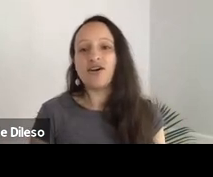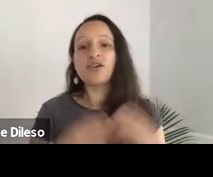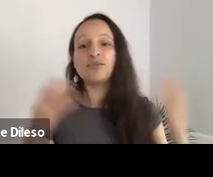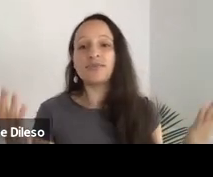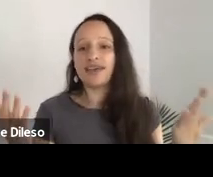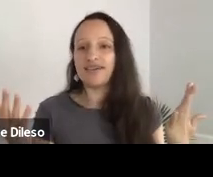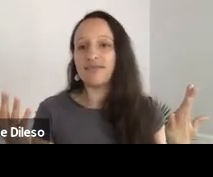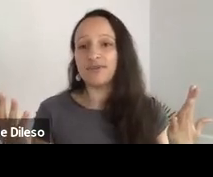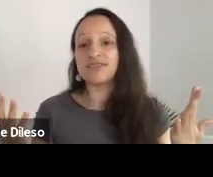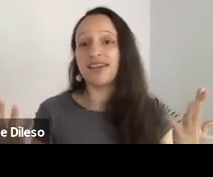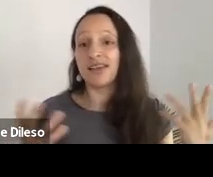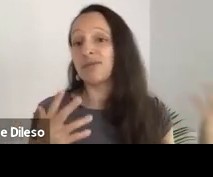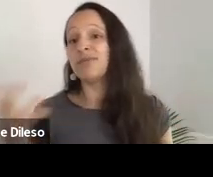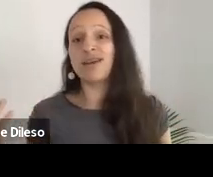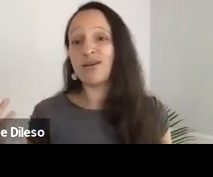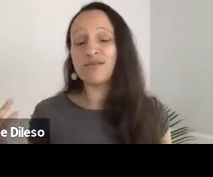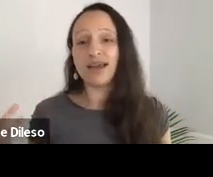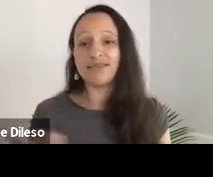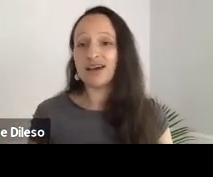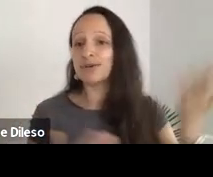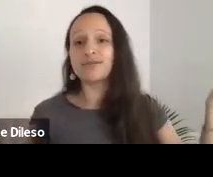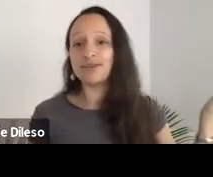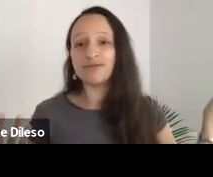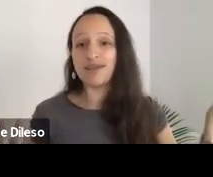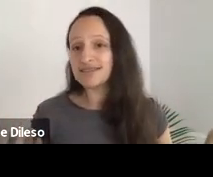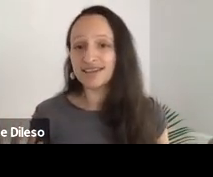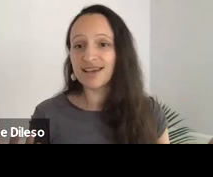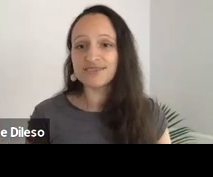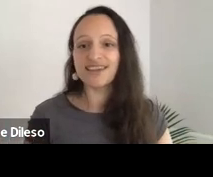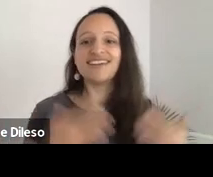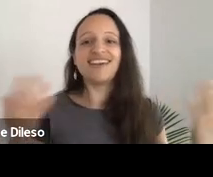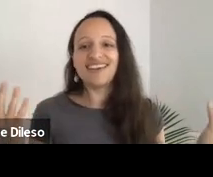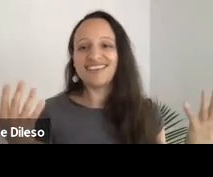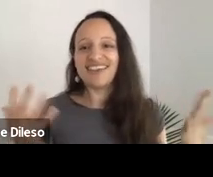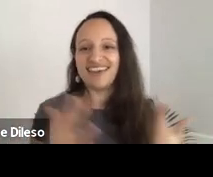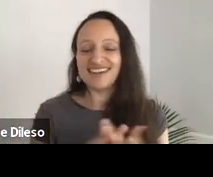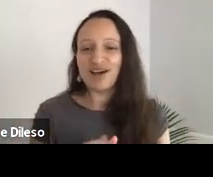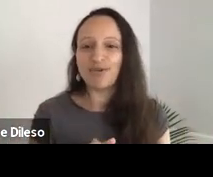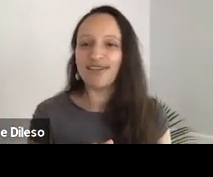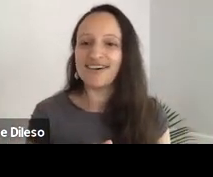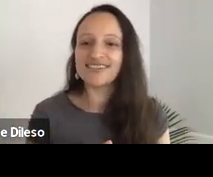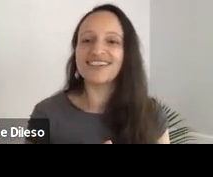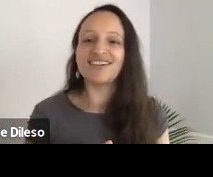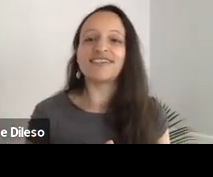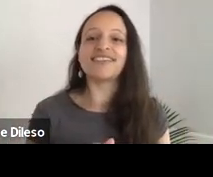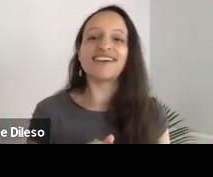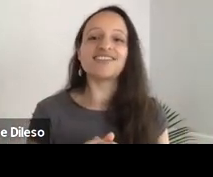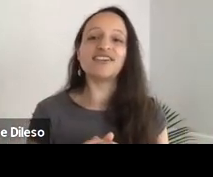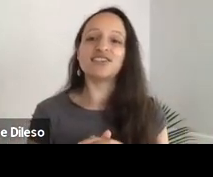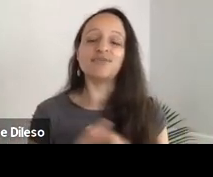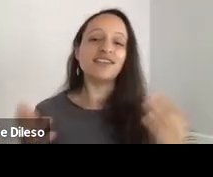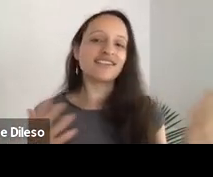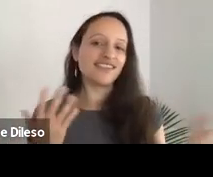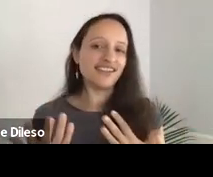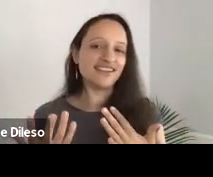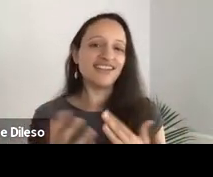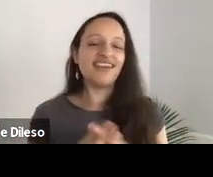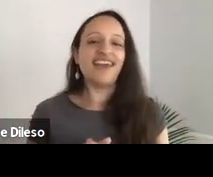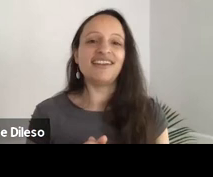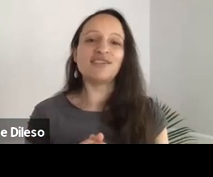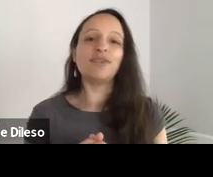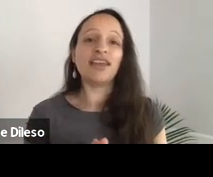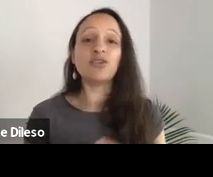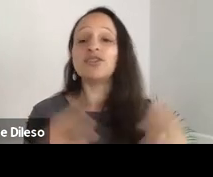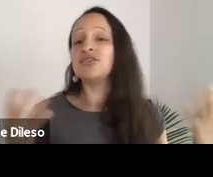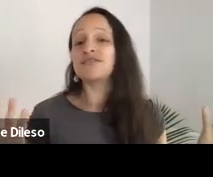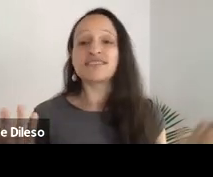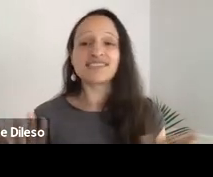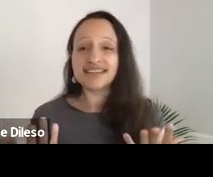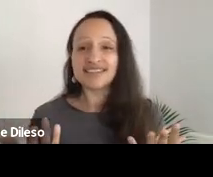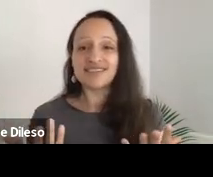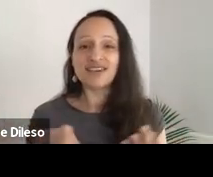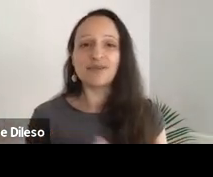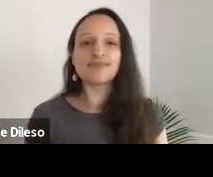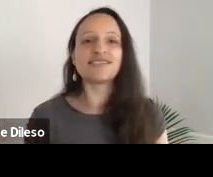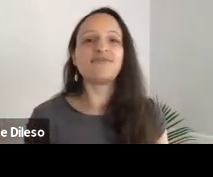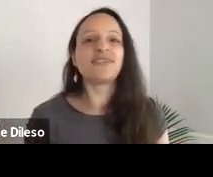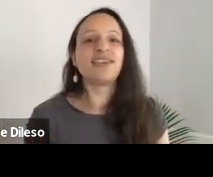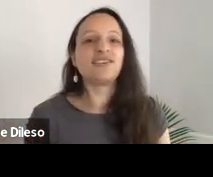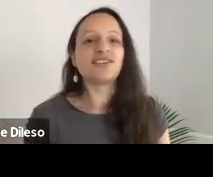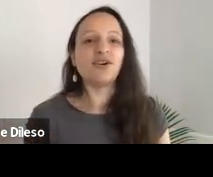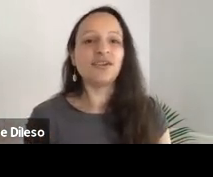Also at home mom was saying like well when we get home I have a cupboard full of plastic cups that I can now pull out, I know that the child's going to be excited and into playing you can do different sizes of cups.